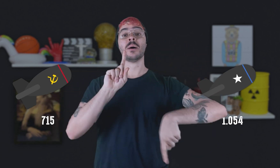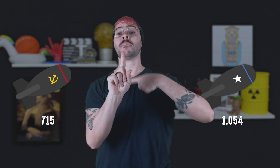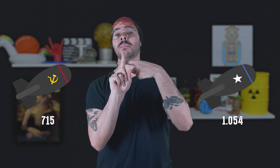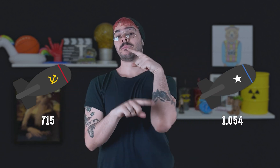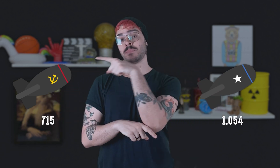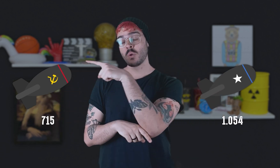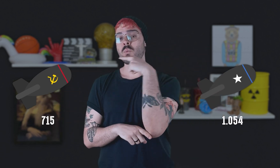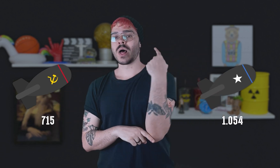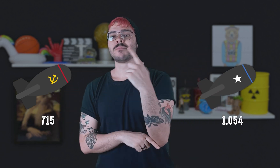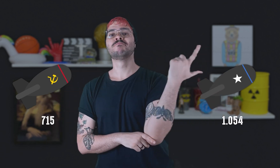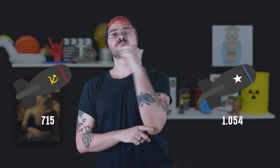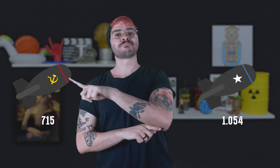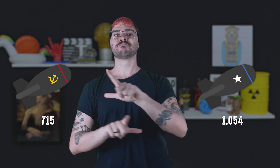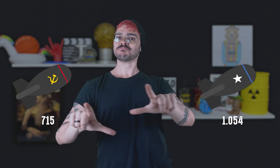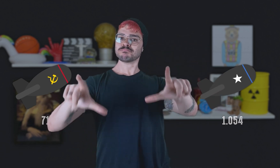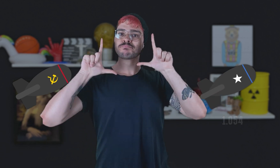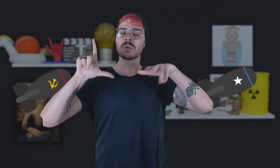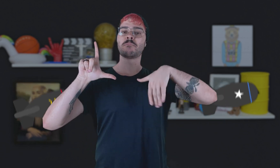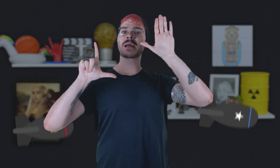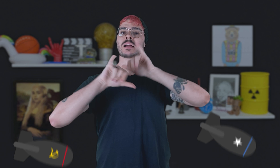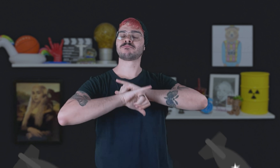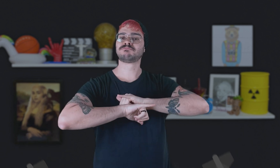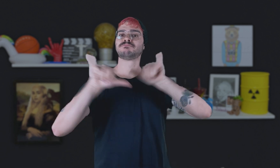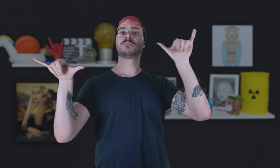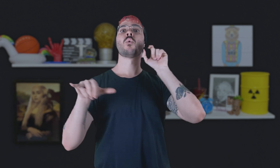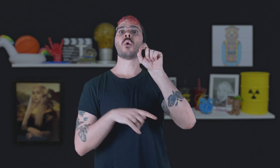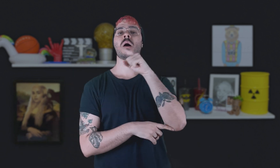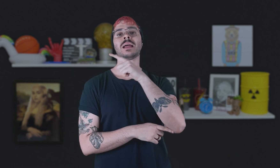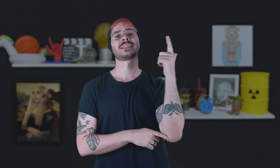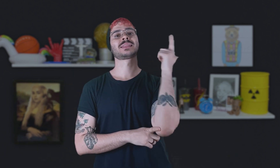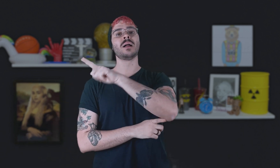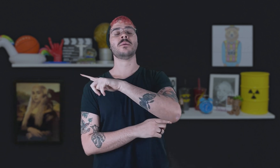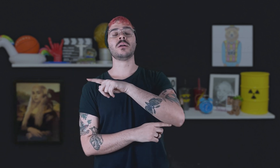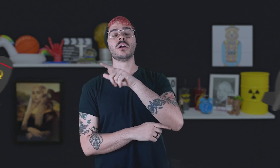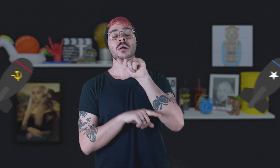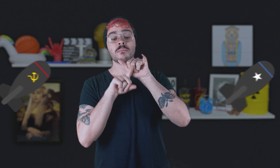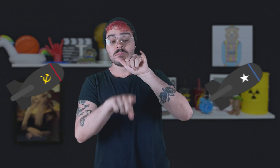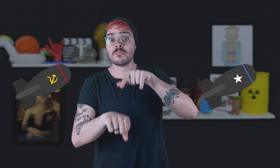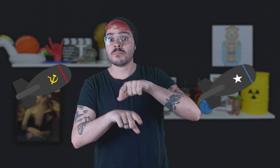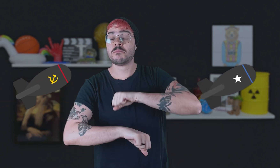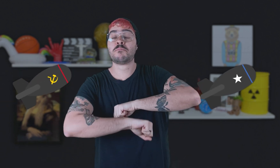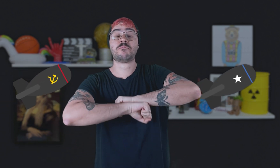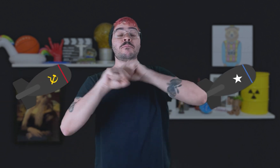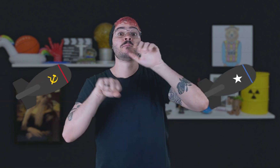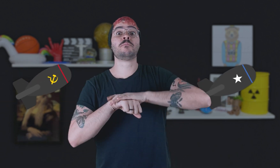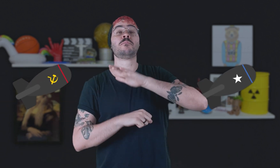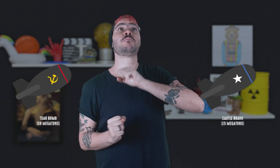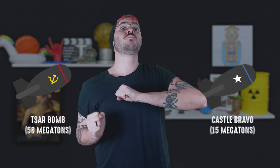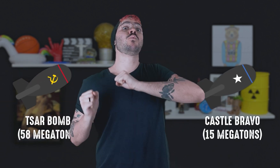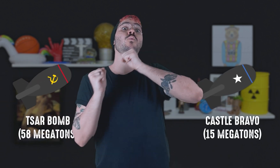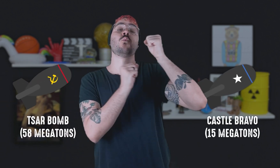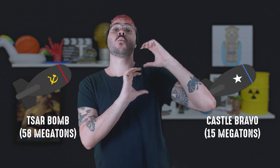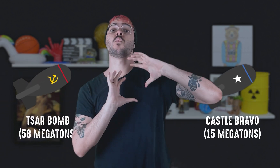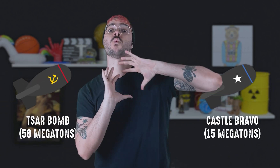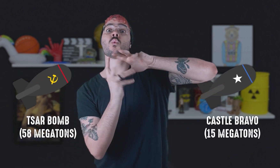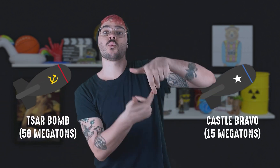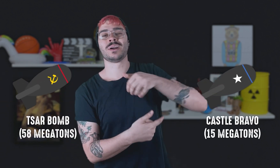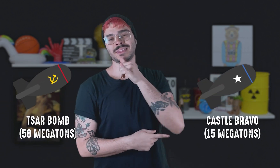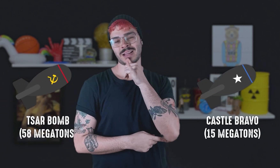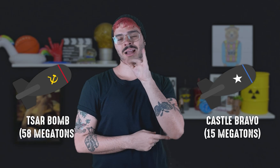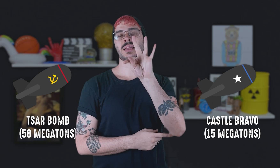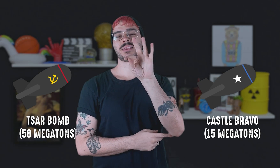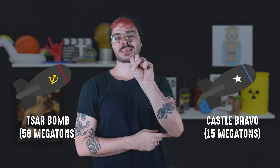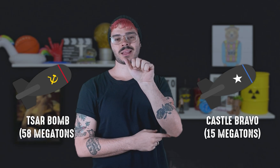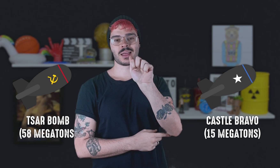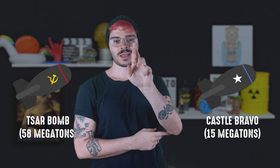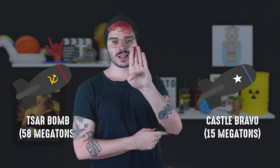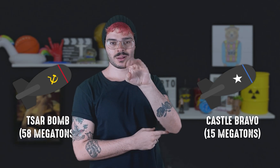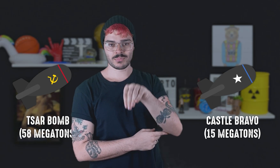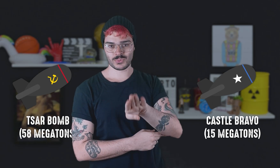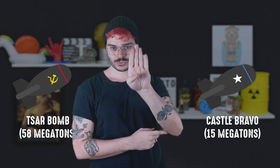and the USSR won by most powerful nuclear weapon, Tsar Bomb!